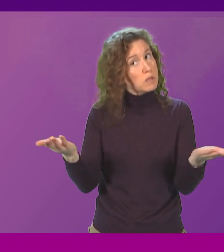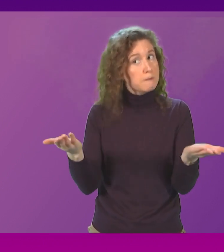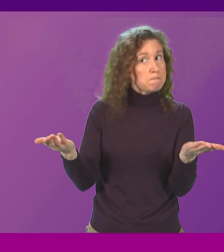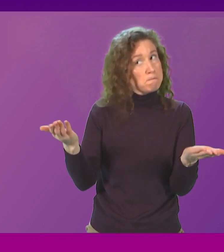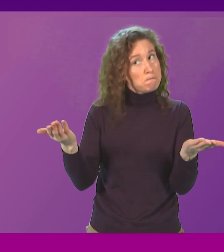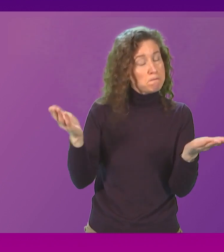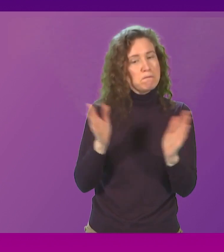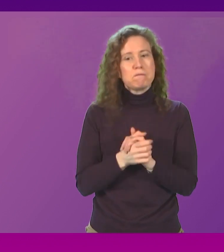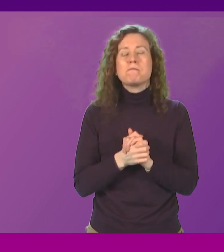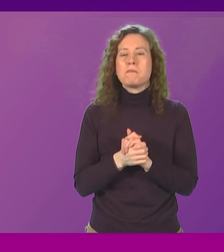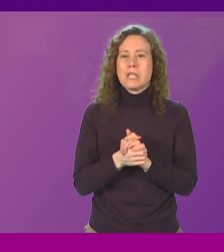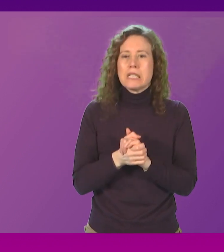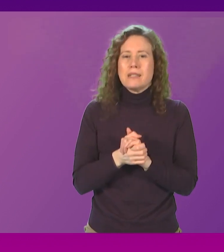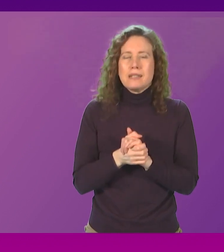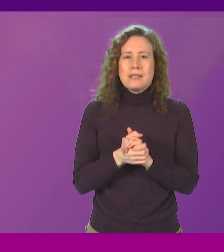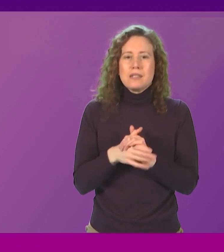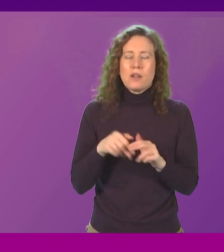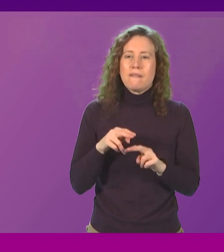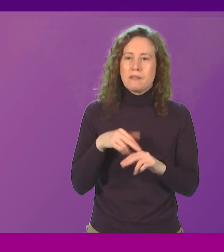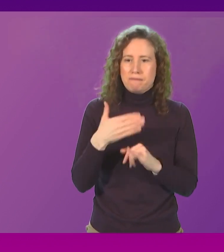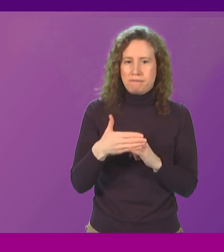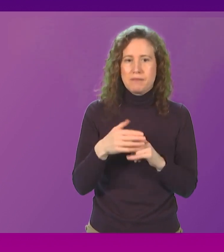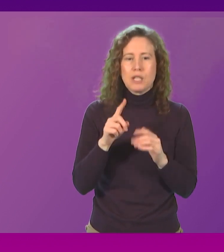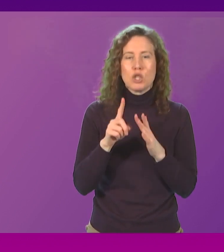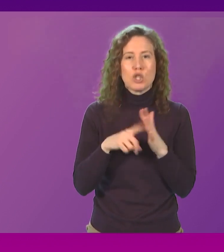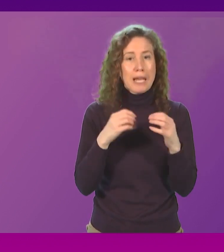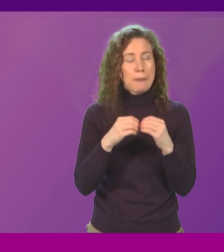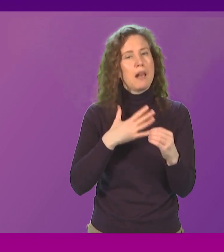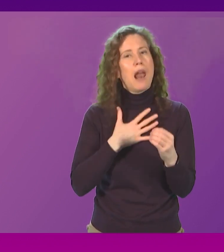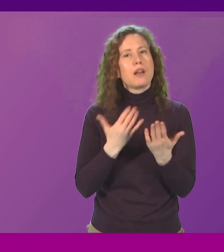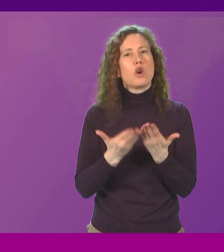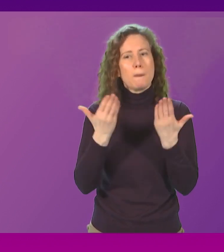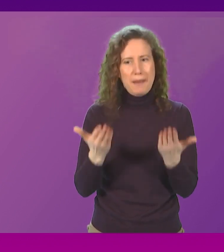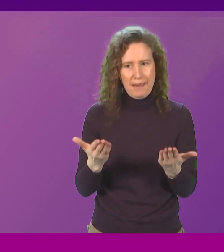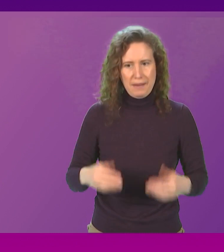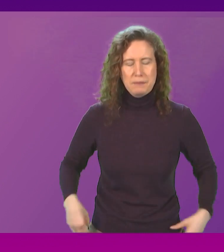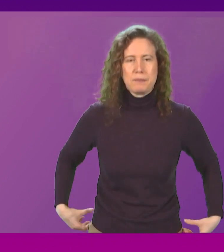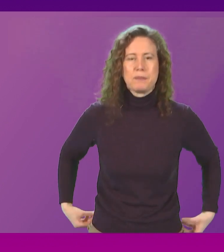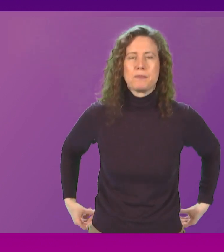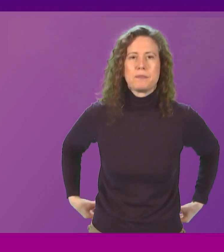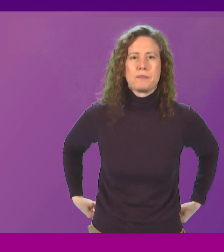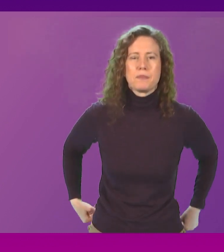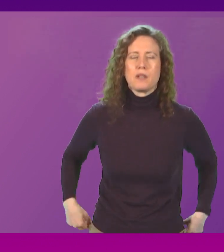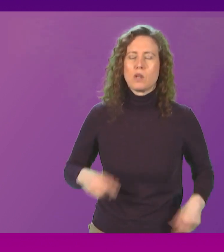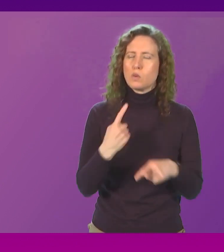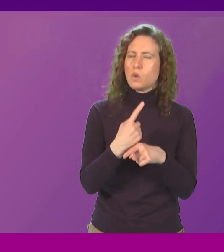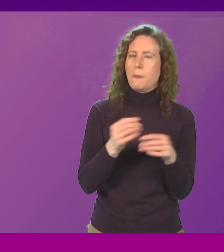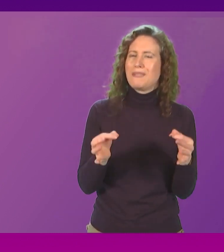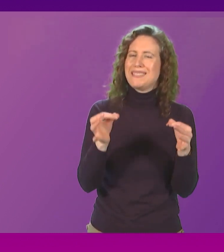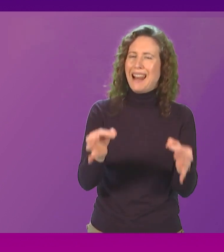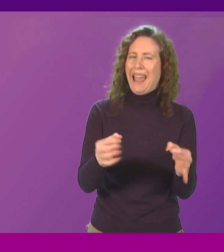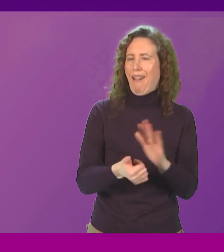Jackie Baillie likes to make comparisons, so, finally, on delayed discharges, I point